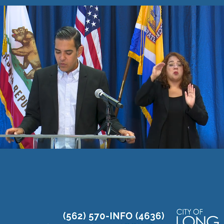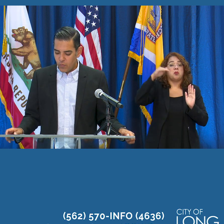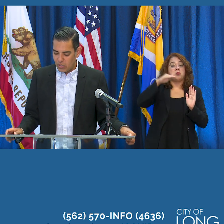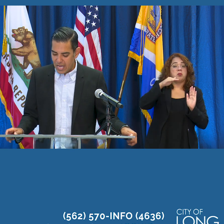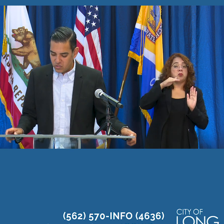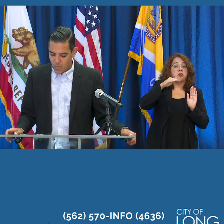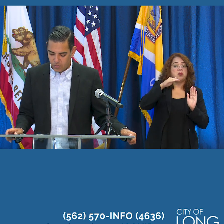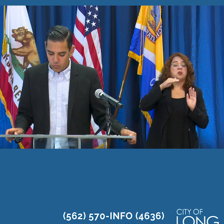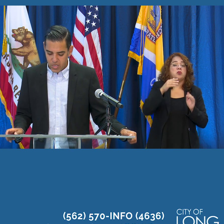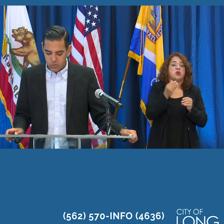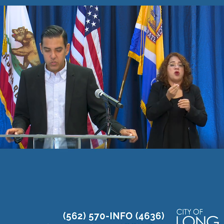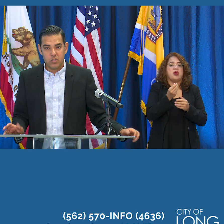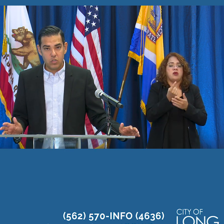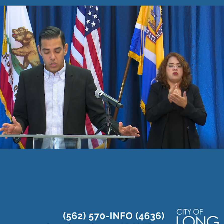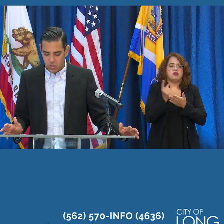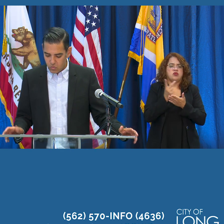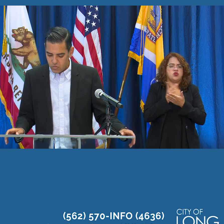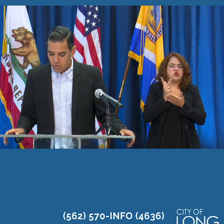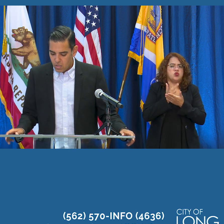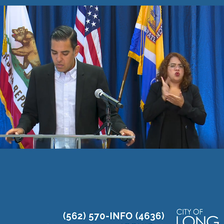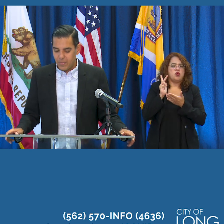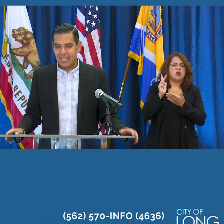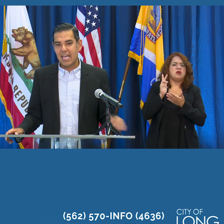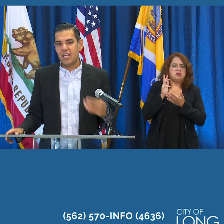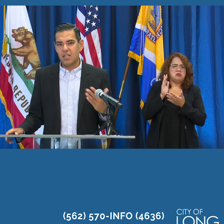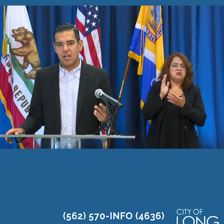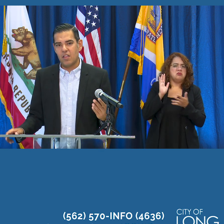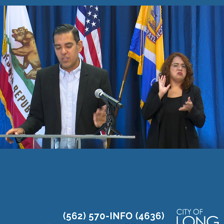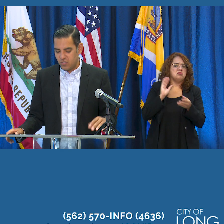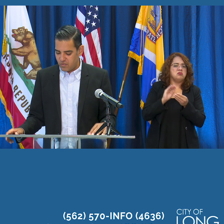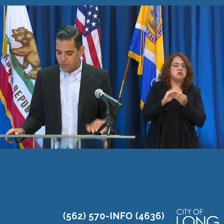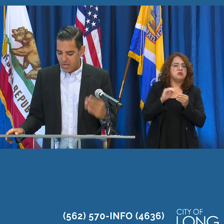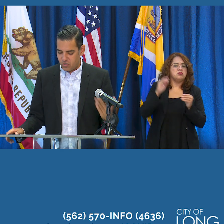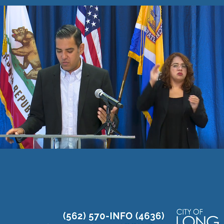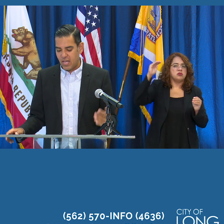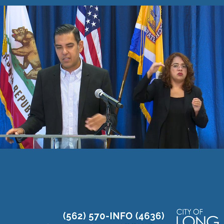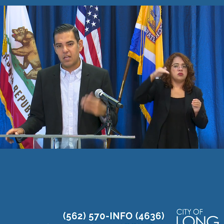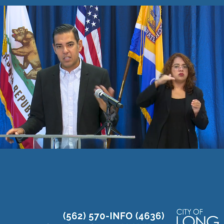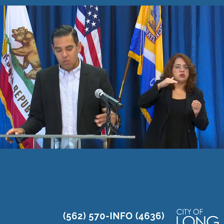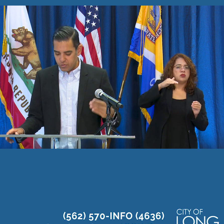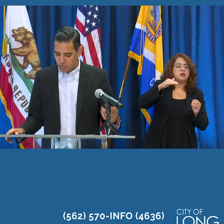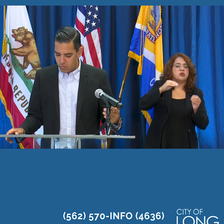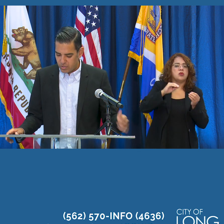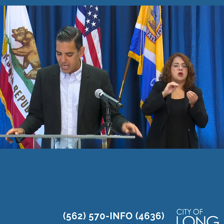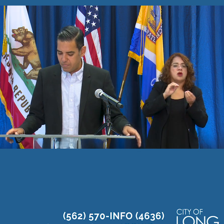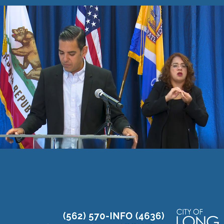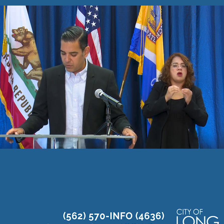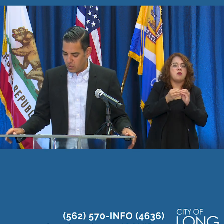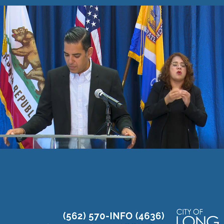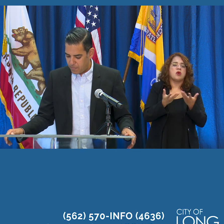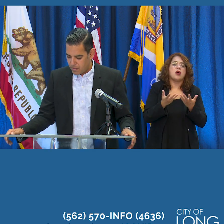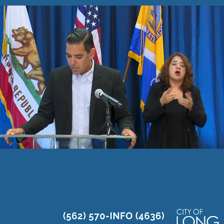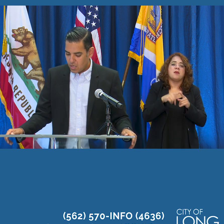over the last couple of weeks which is good news but again this is information that is also can be fluid.